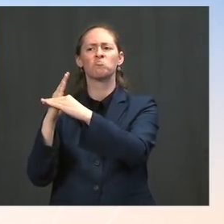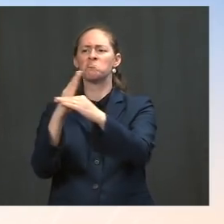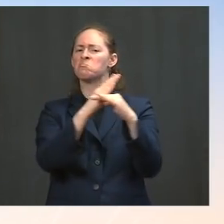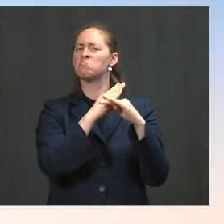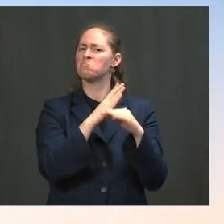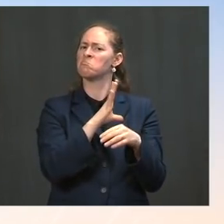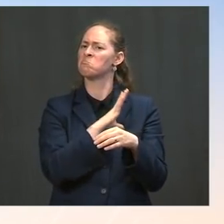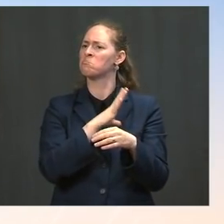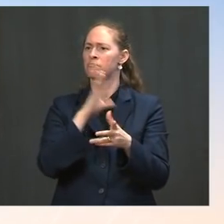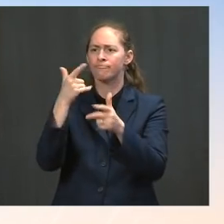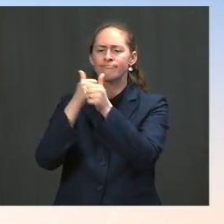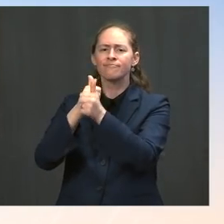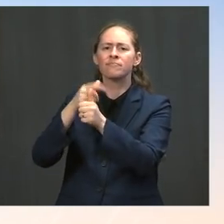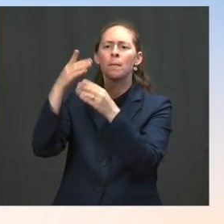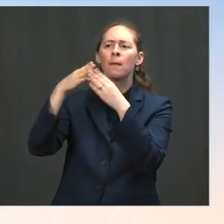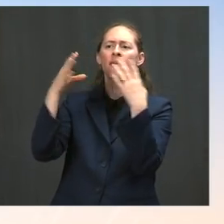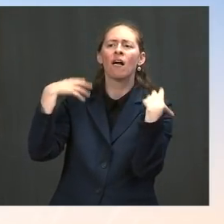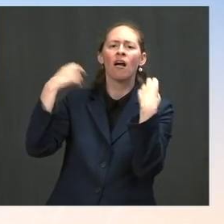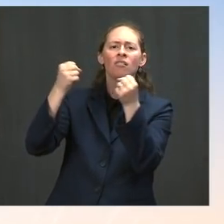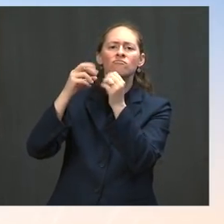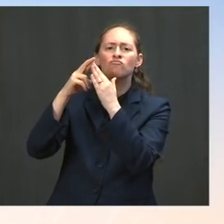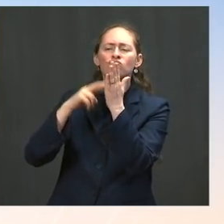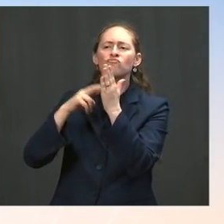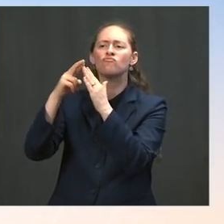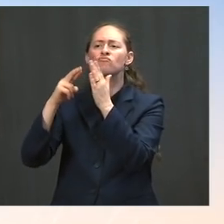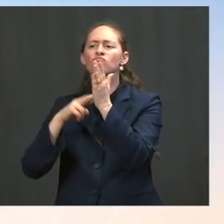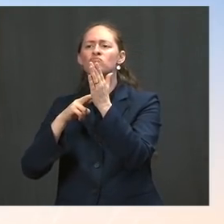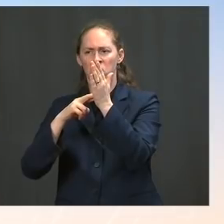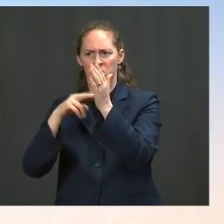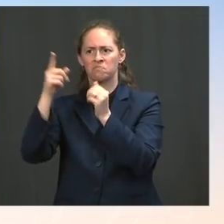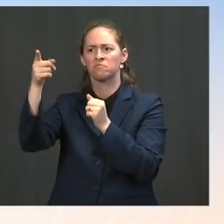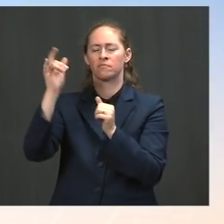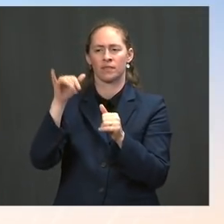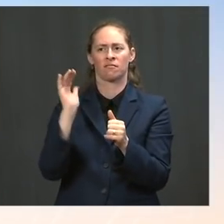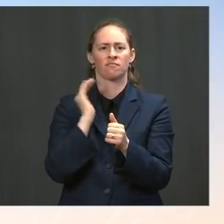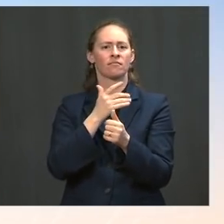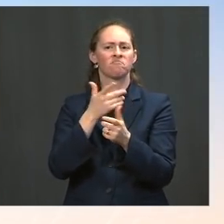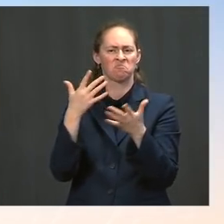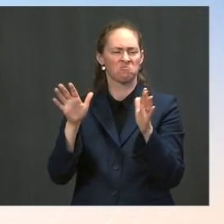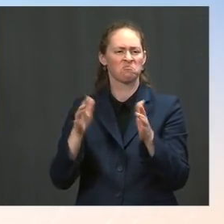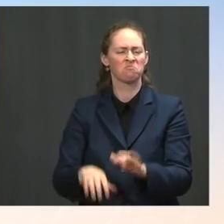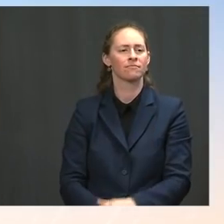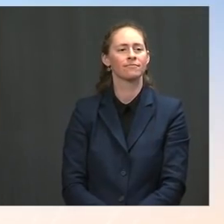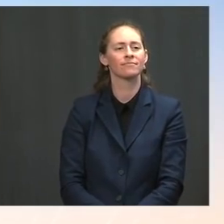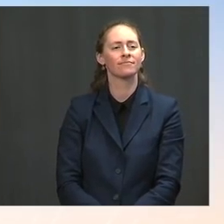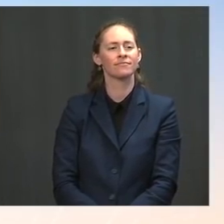and guidelines provided by our own medical experts. The Press: So did you ask the players or anybody with the team